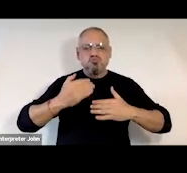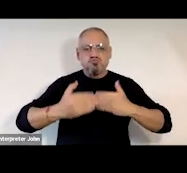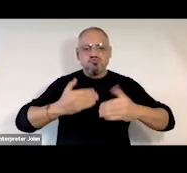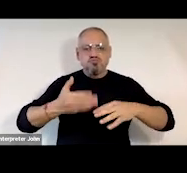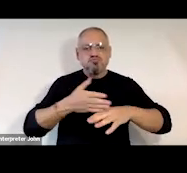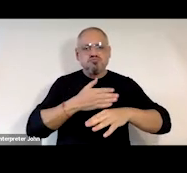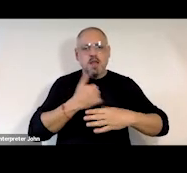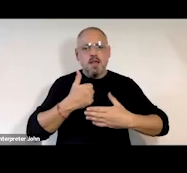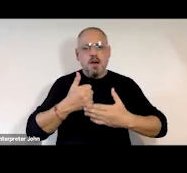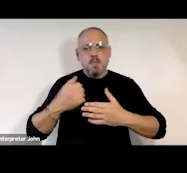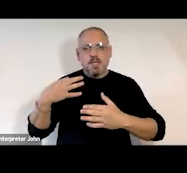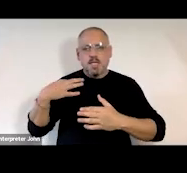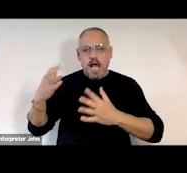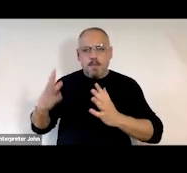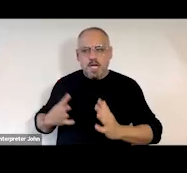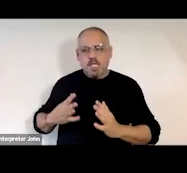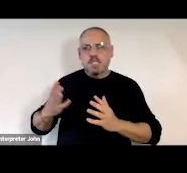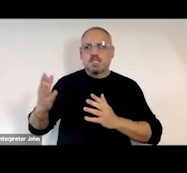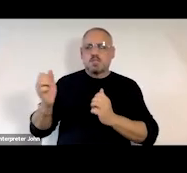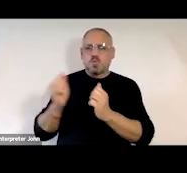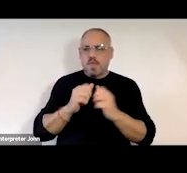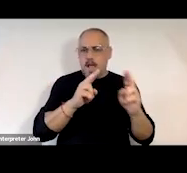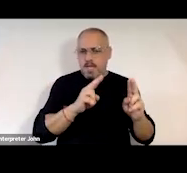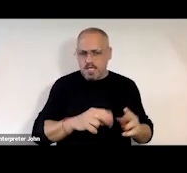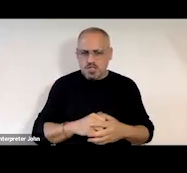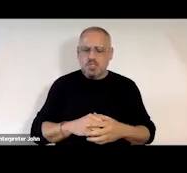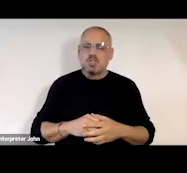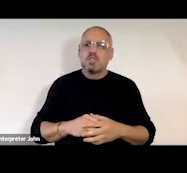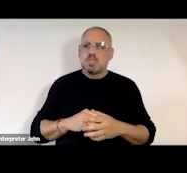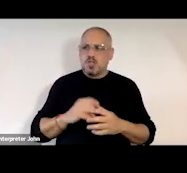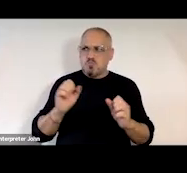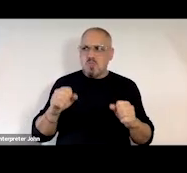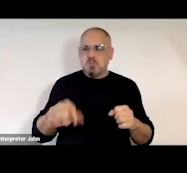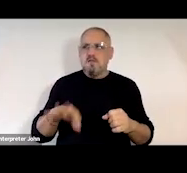the applicants that you're serving with these applications, you'll likely find that